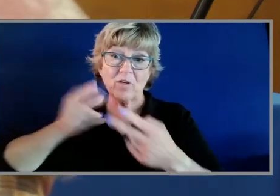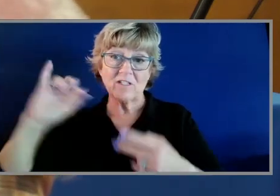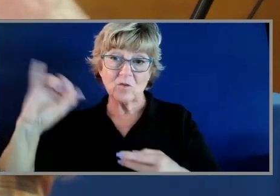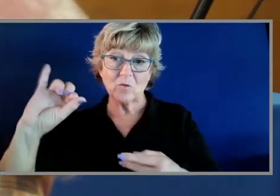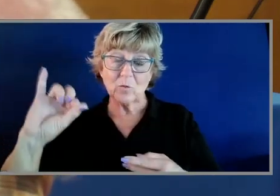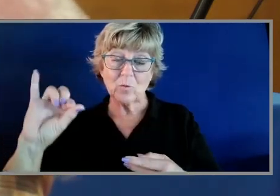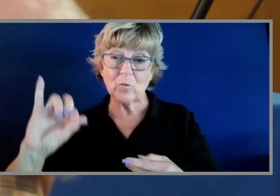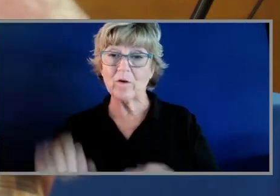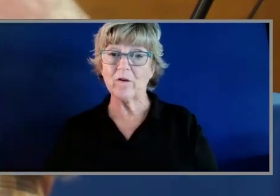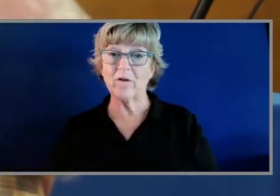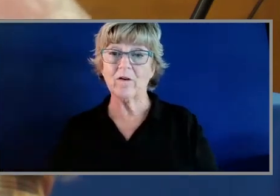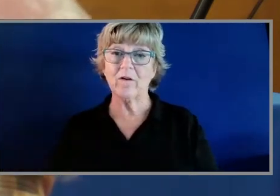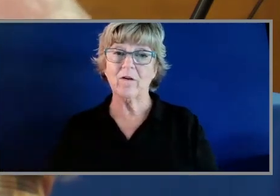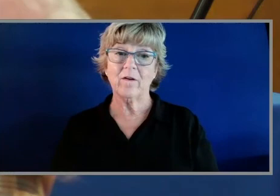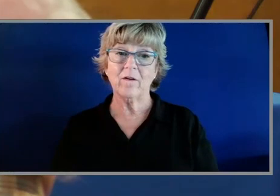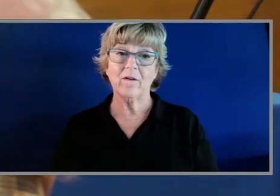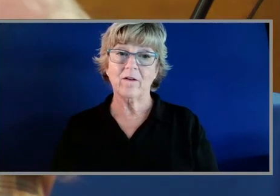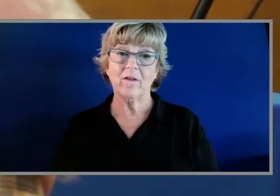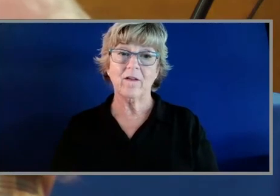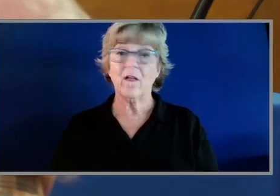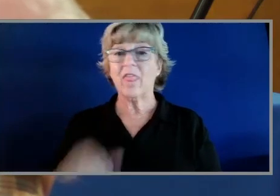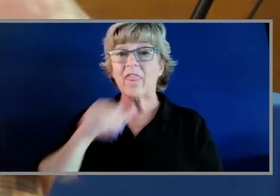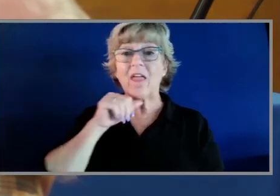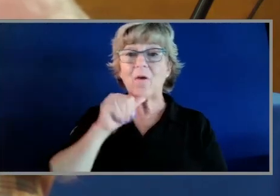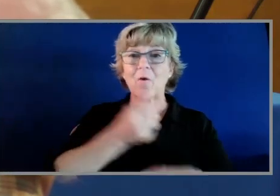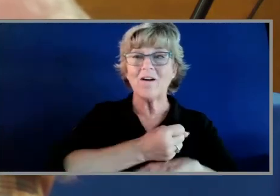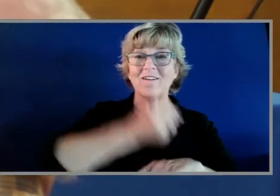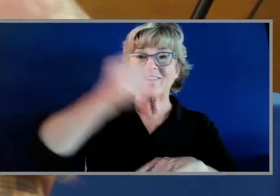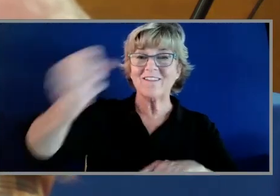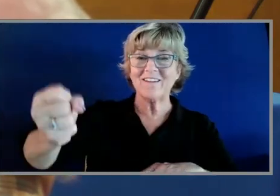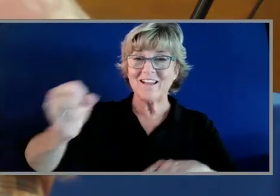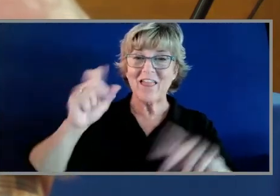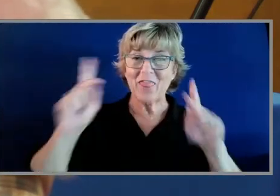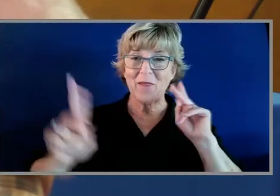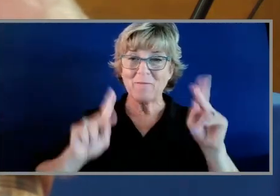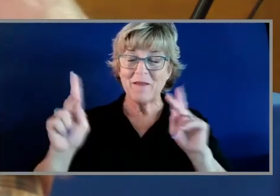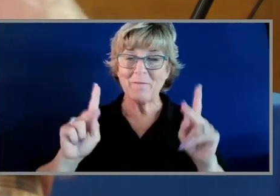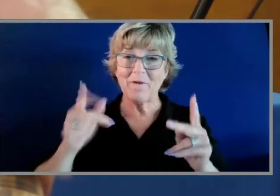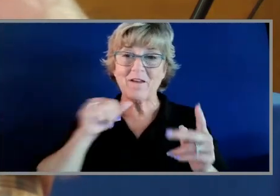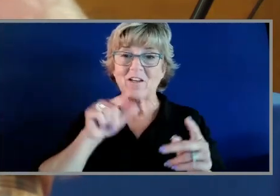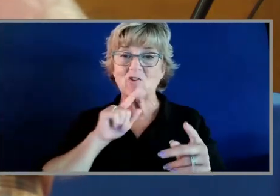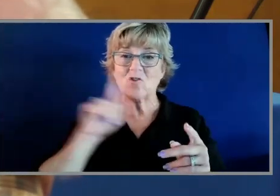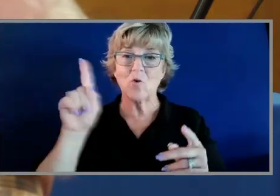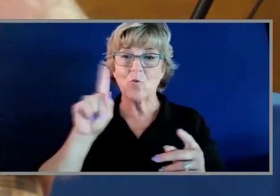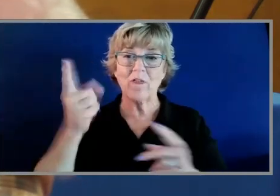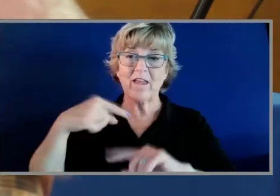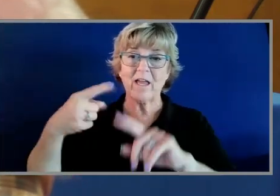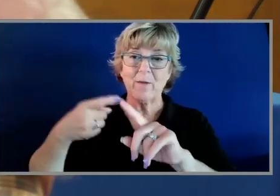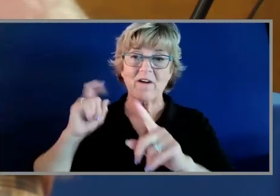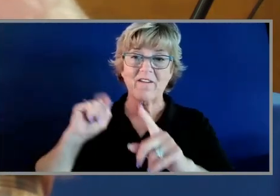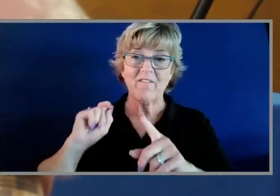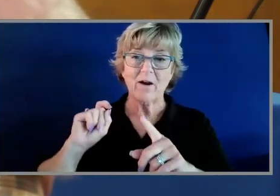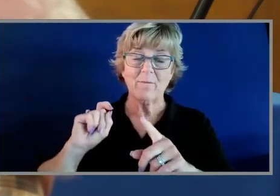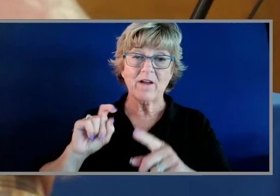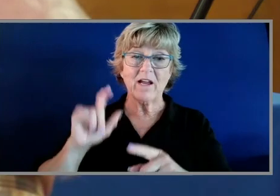Studio: They just announced that they will do the same for federal prisons, whereas they will not reallocate the people